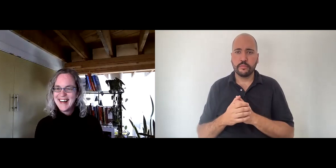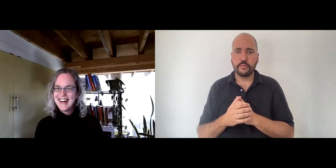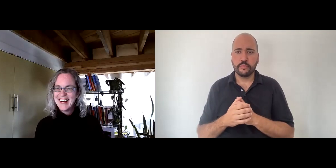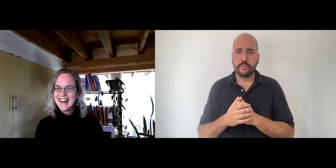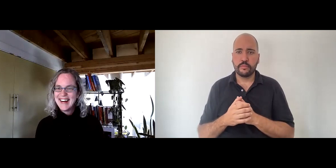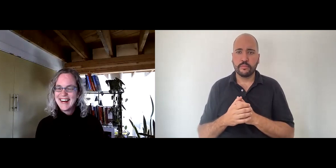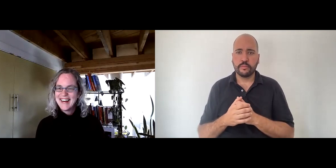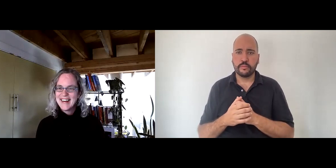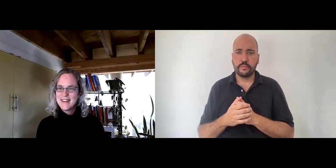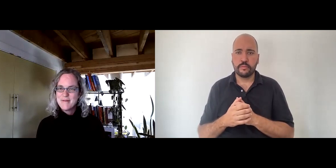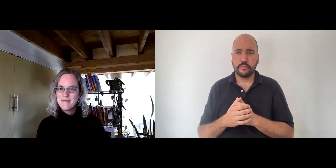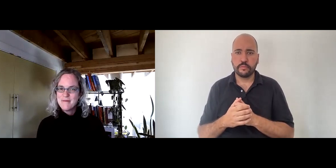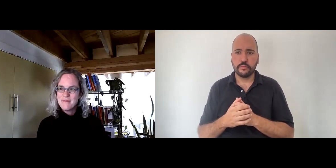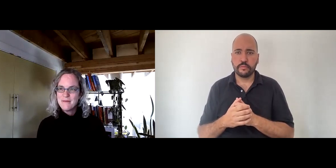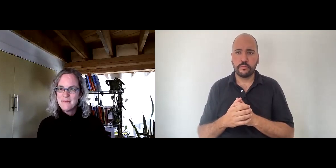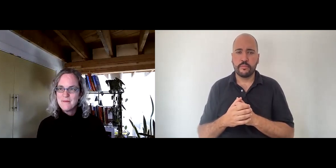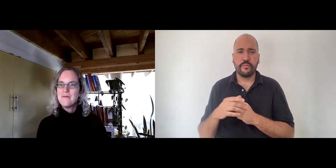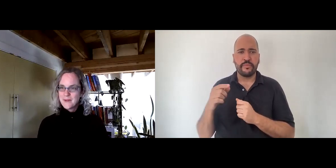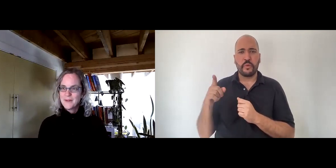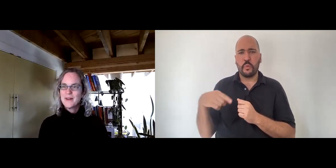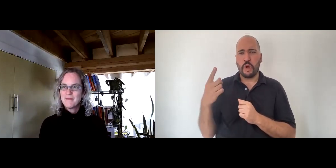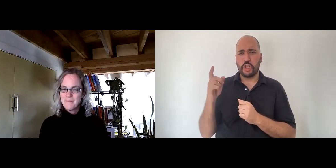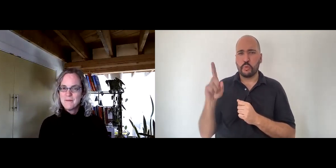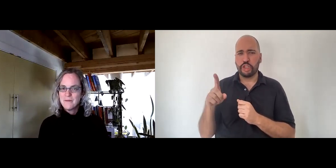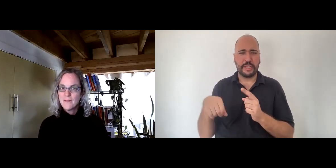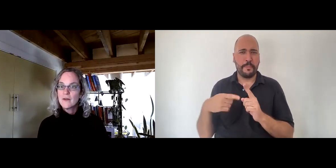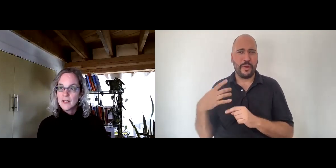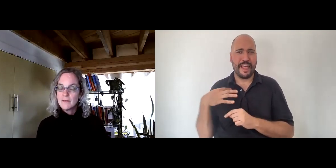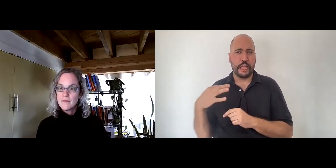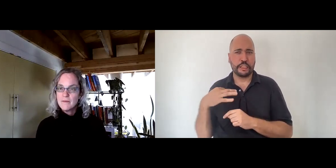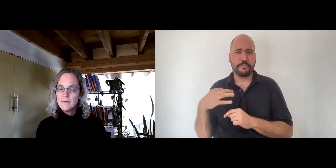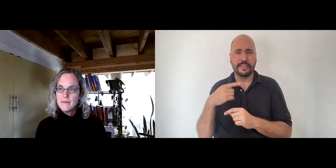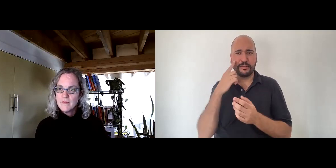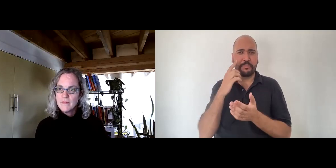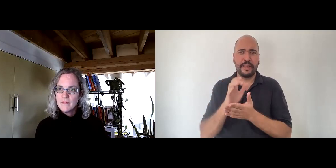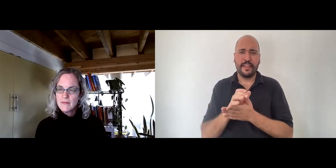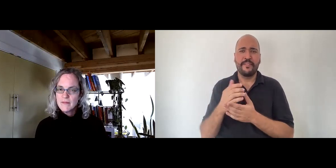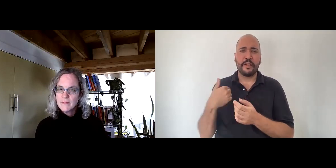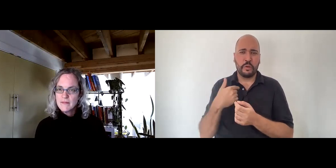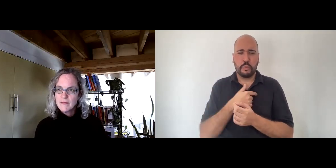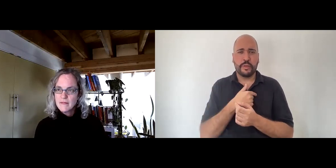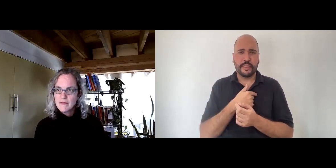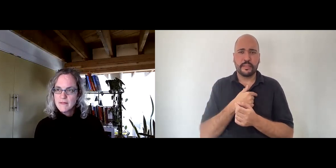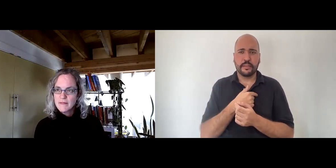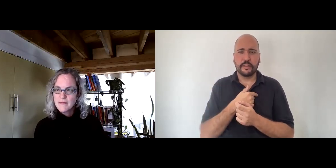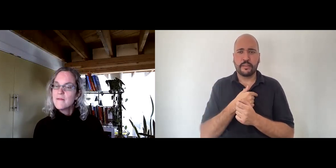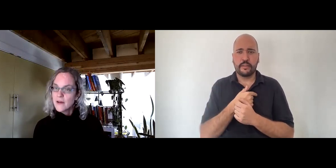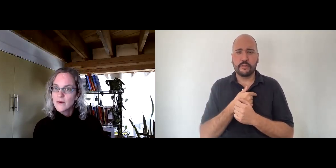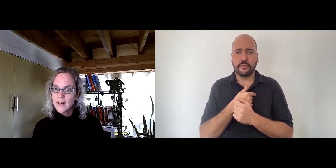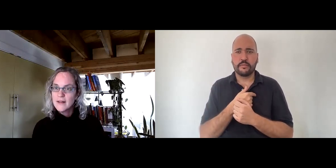There was just one question about eligibility, and I believe we tackled it, but it might be just worth mentioning.